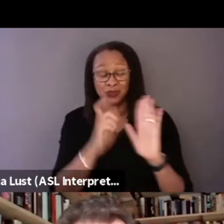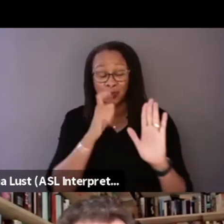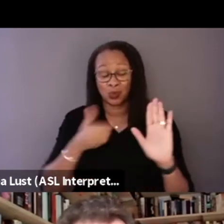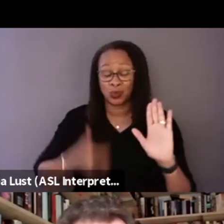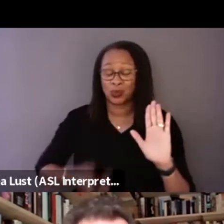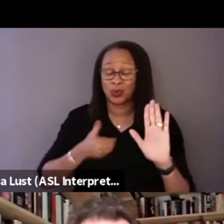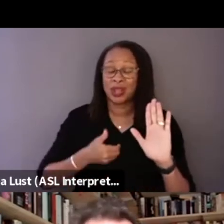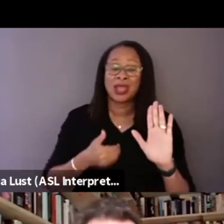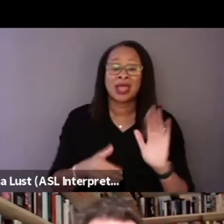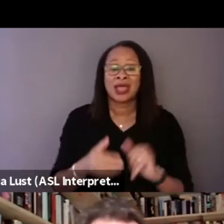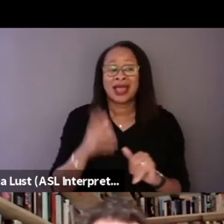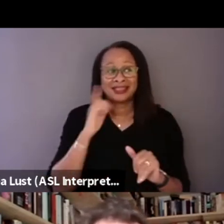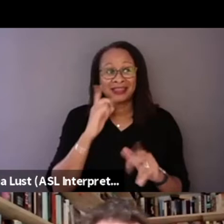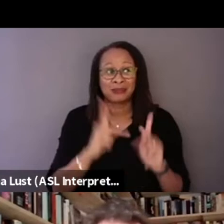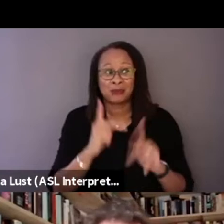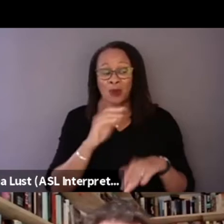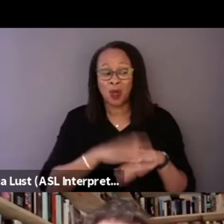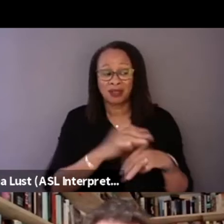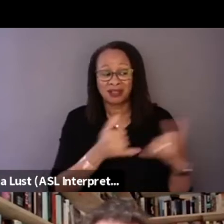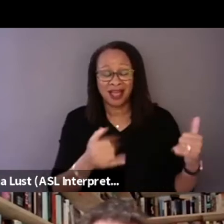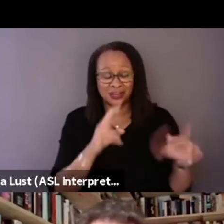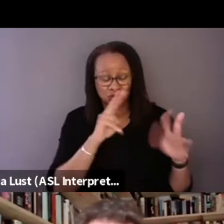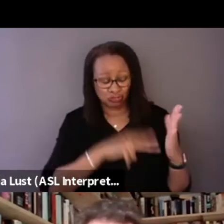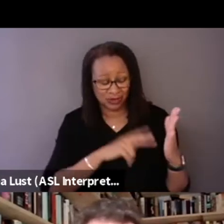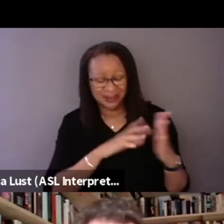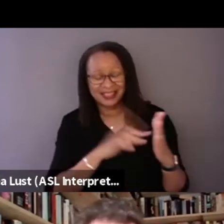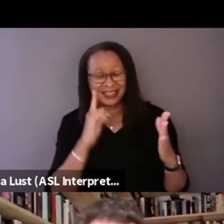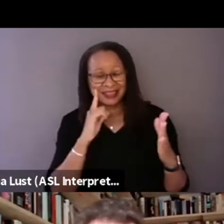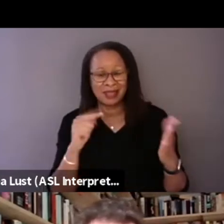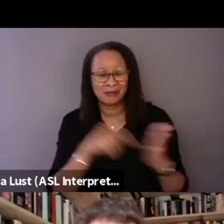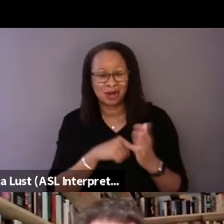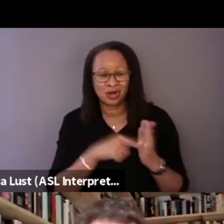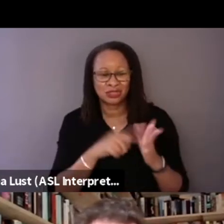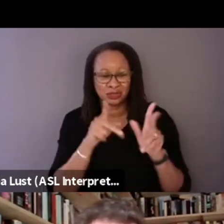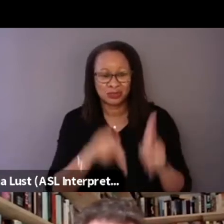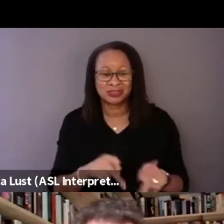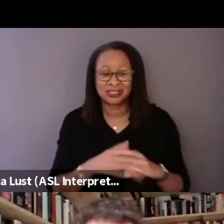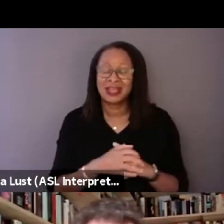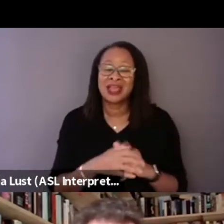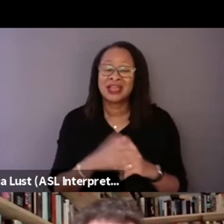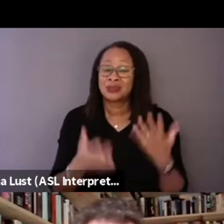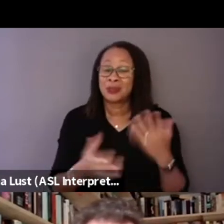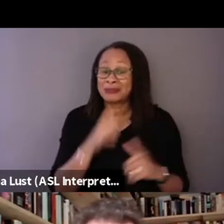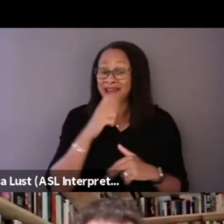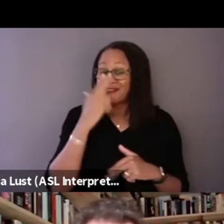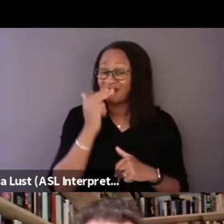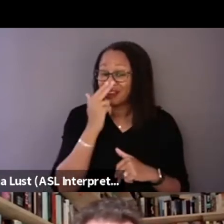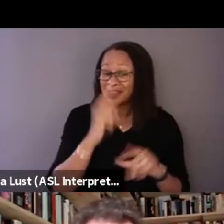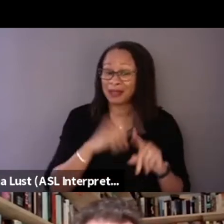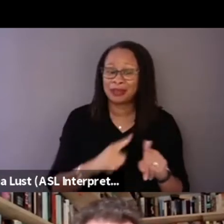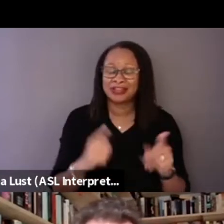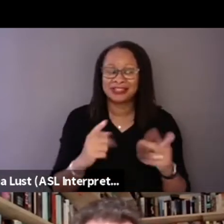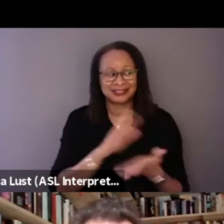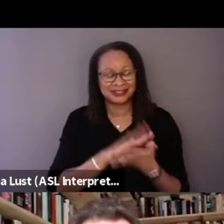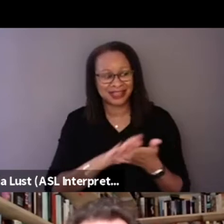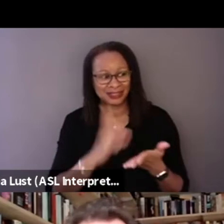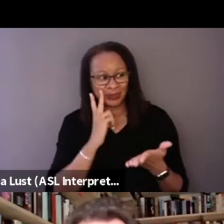read me as an earnest person fighting for justice. So perhaps not funny, but it is refreshing to see people experience